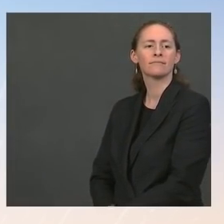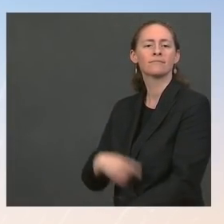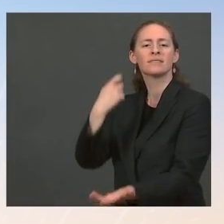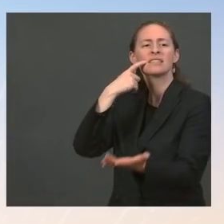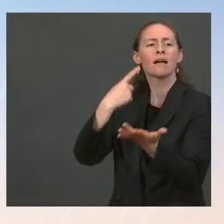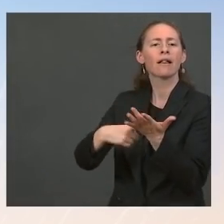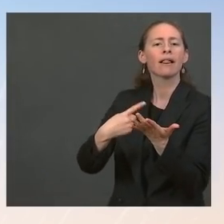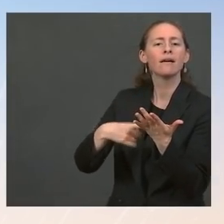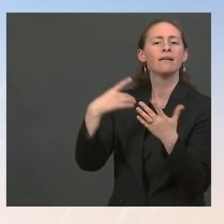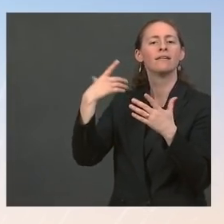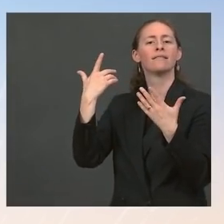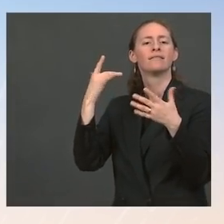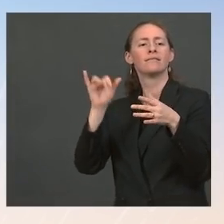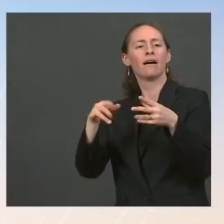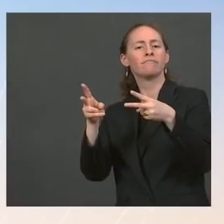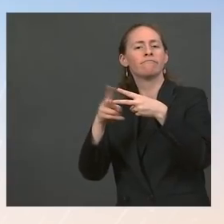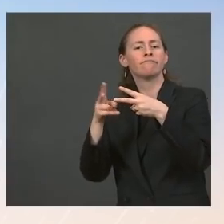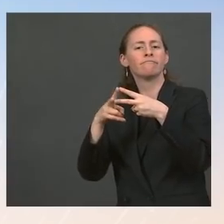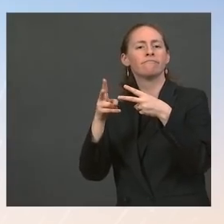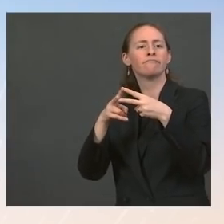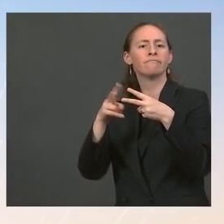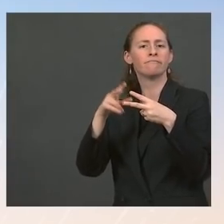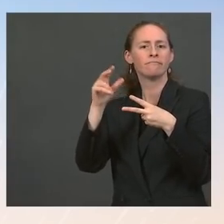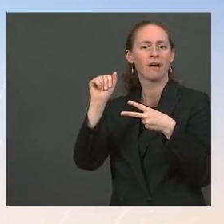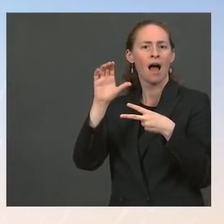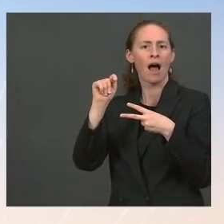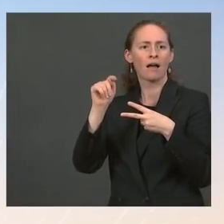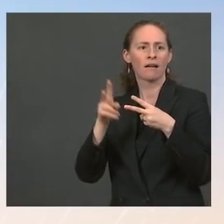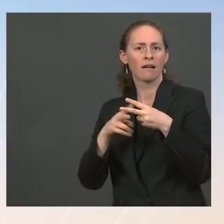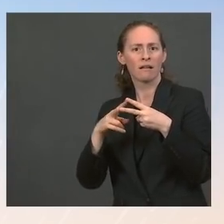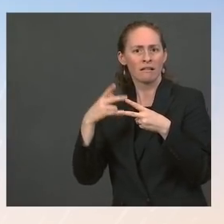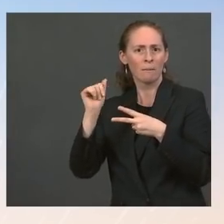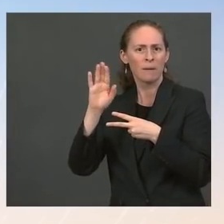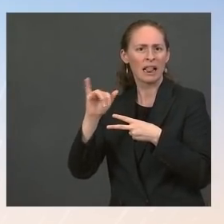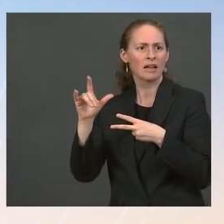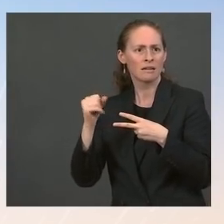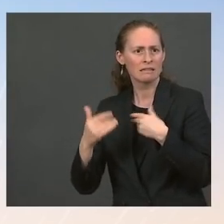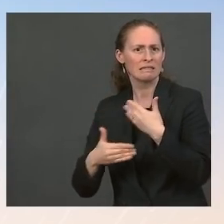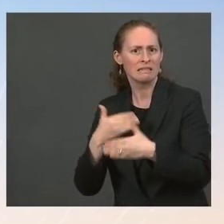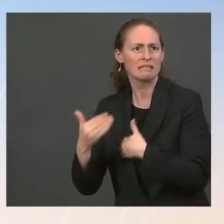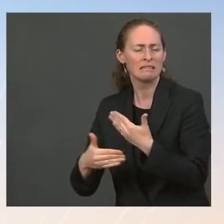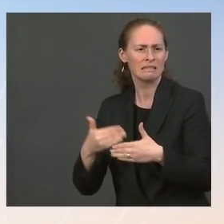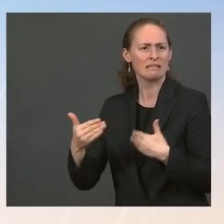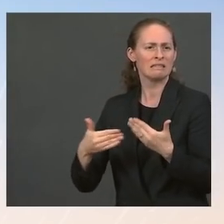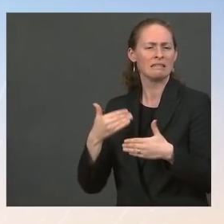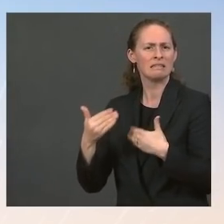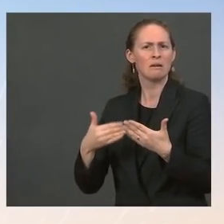I want to go at it from a different way -- Ms. Psaki: Sure. The Press: -- because there is sort of one -- at least one real deadline, October 31st,